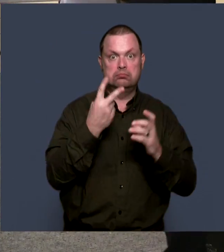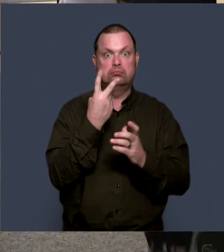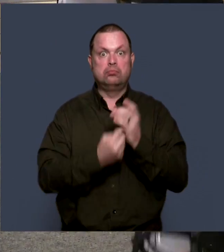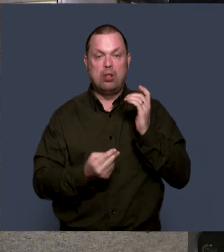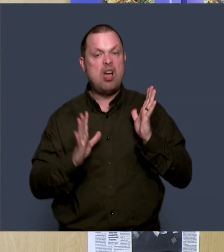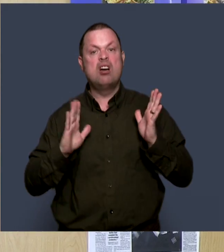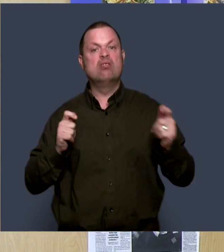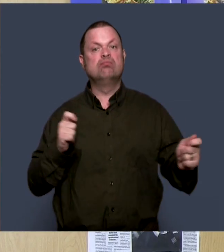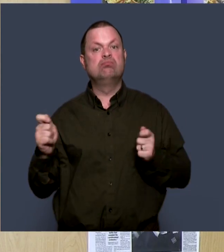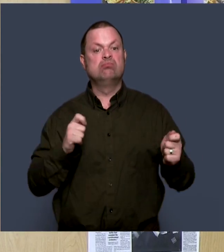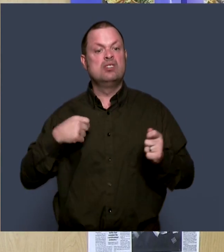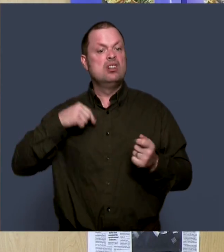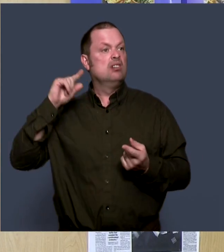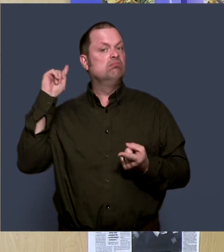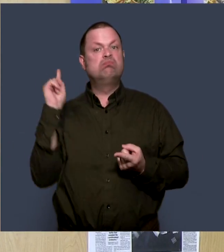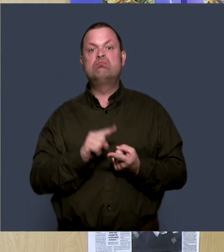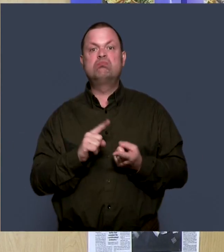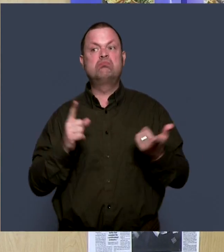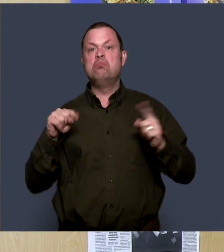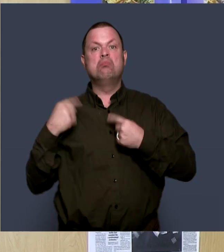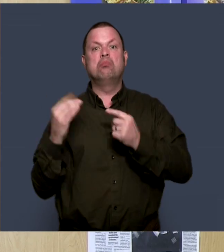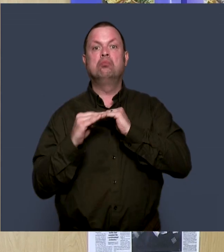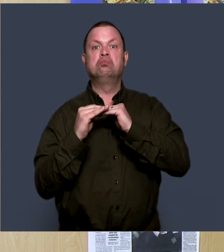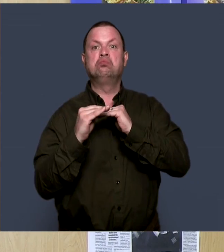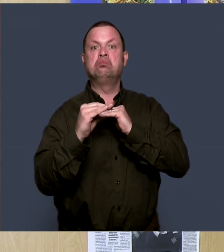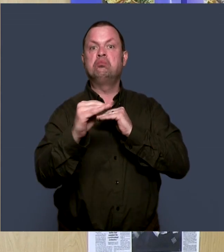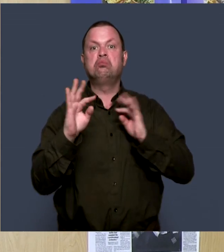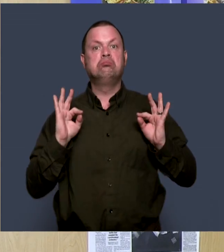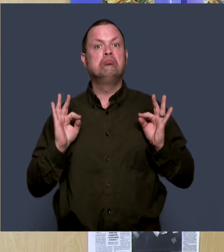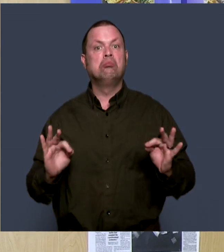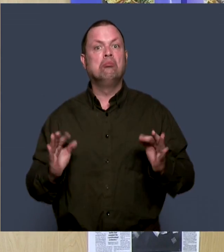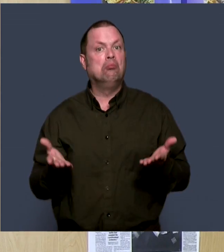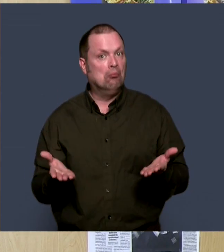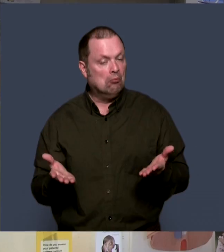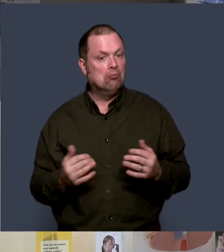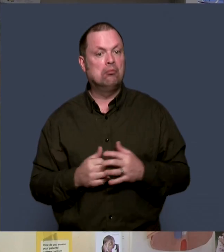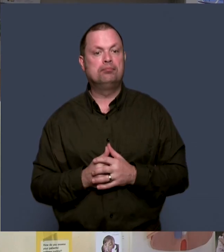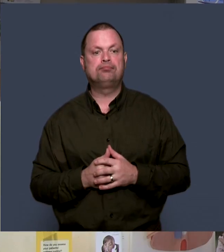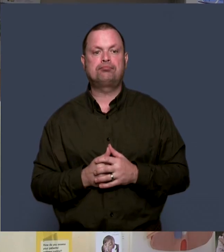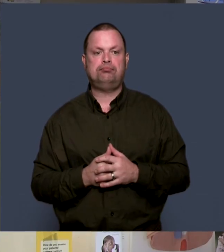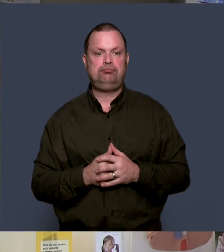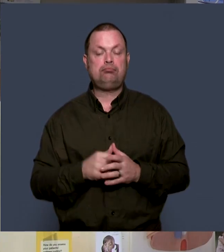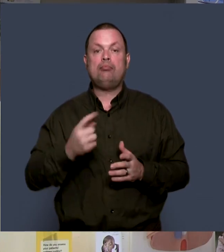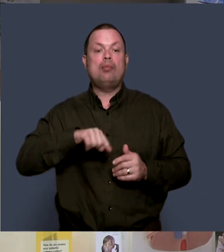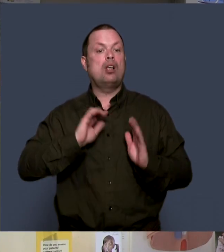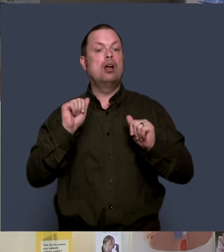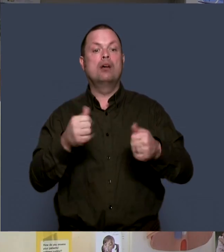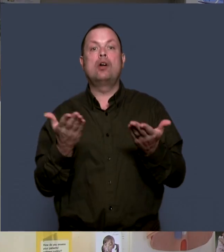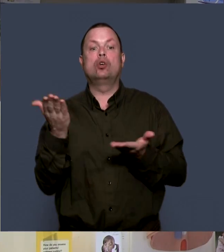that I am responsible for in my own health. [Christina Dolgowitz] By providing the service out in the community,